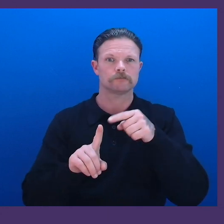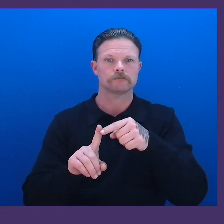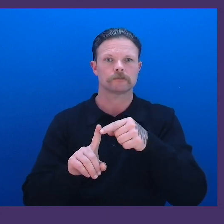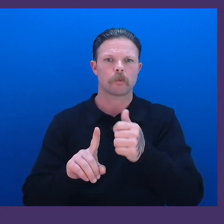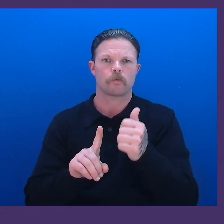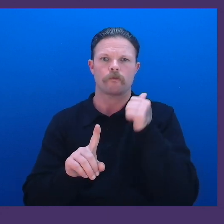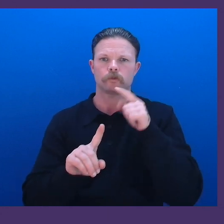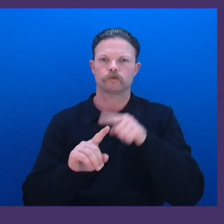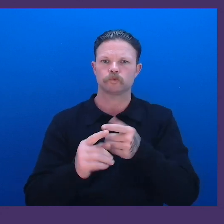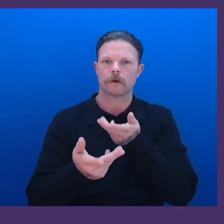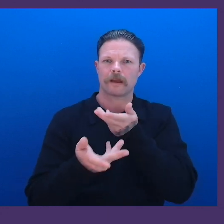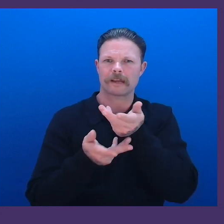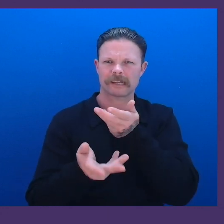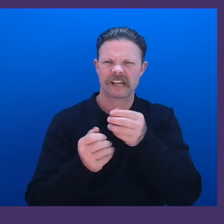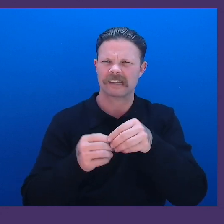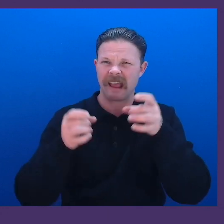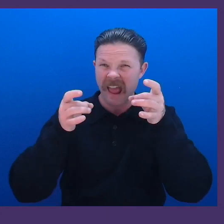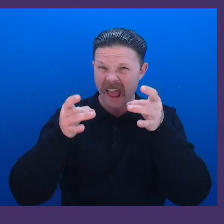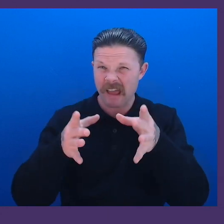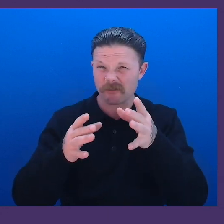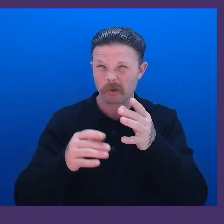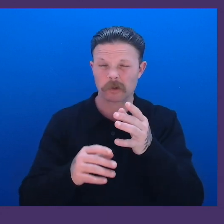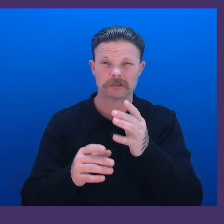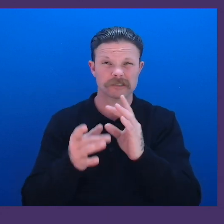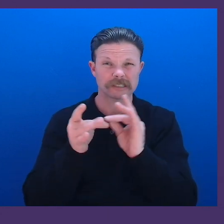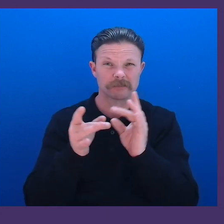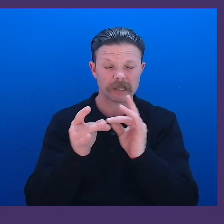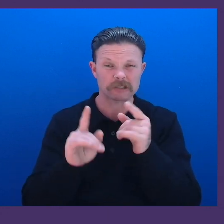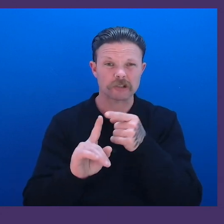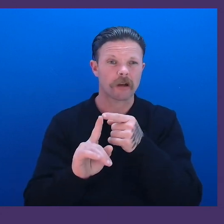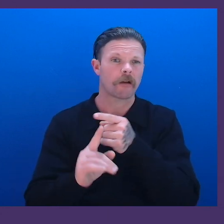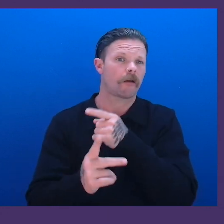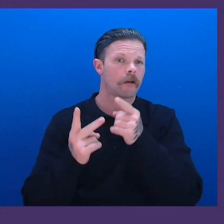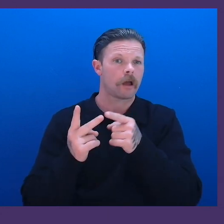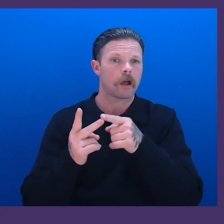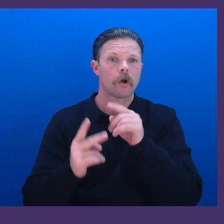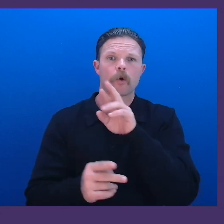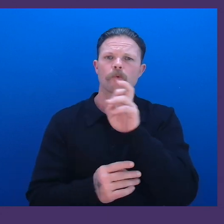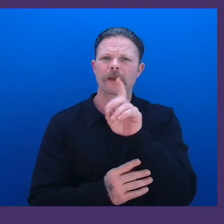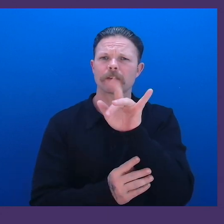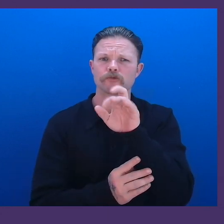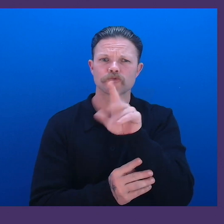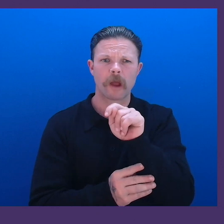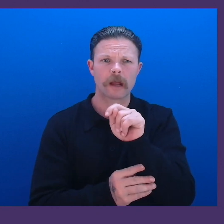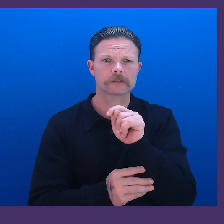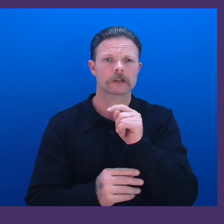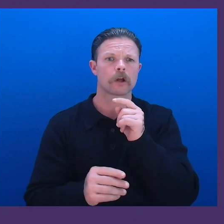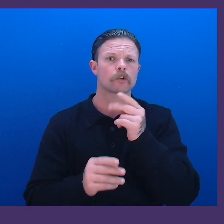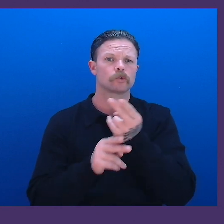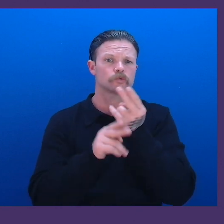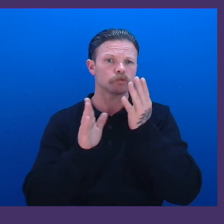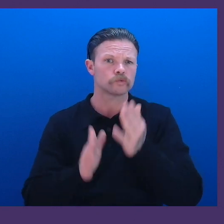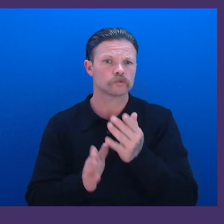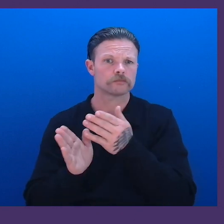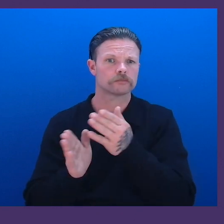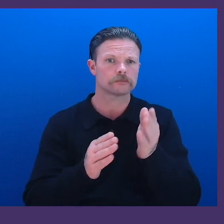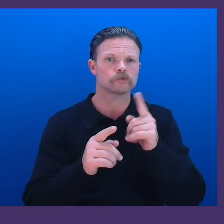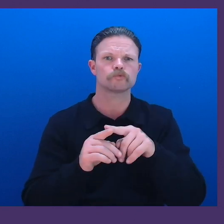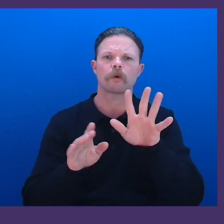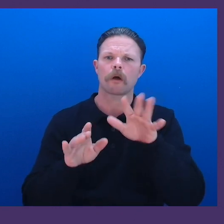and redirects users towards useful and quality resources. Those are the behaviors we want to instill in our AI systems.